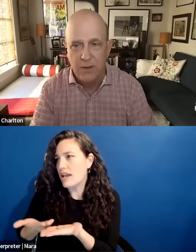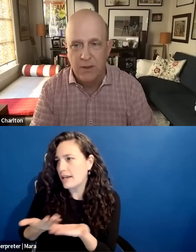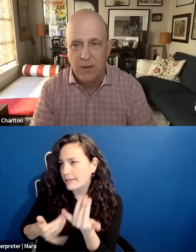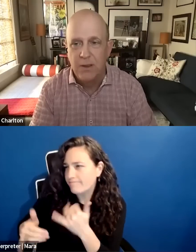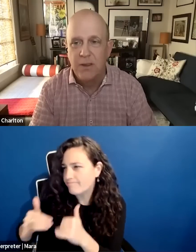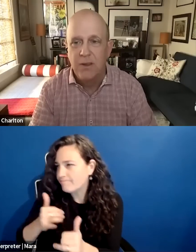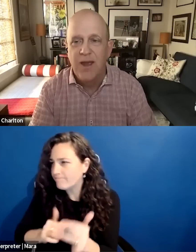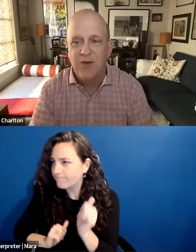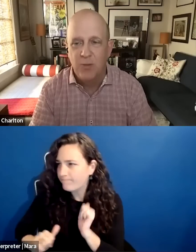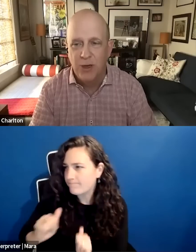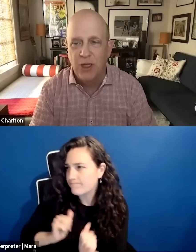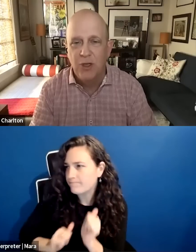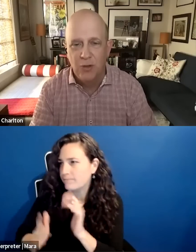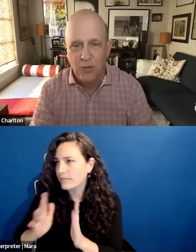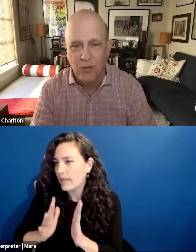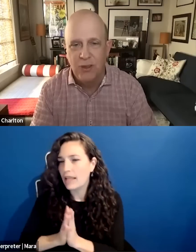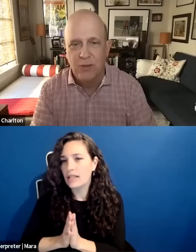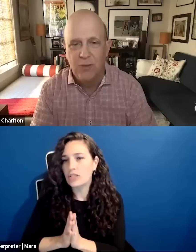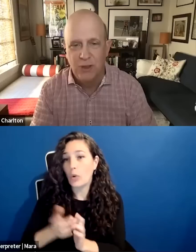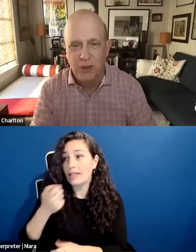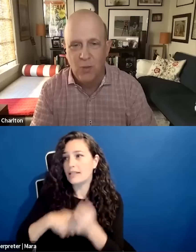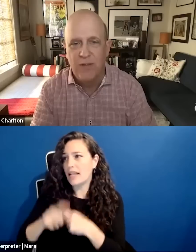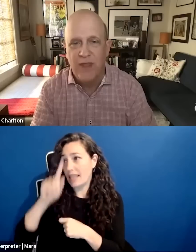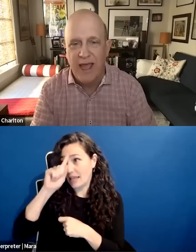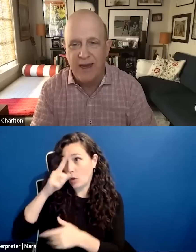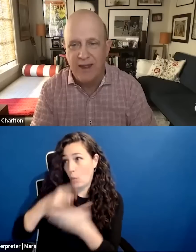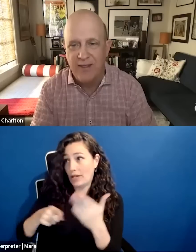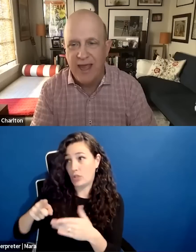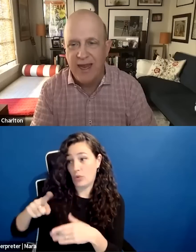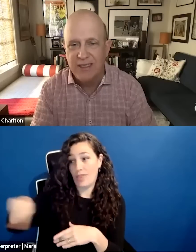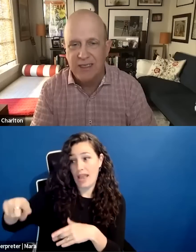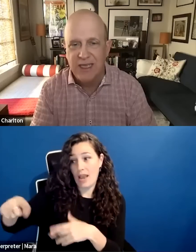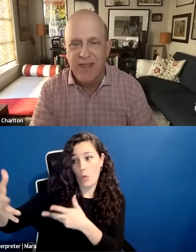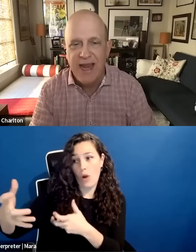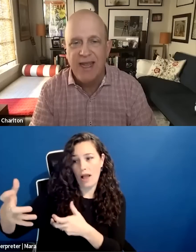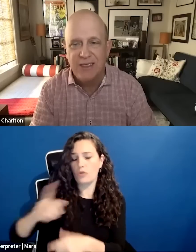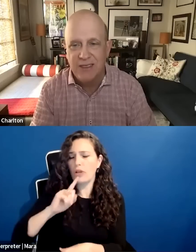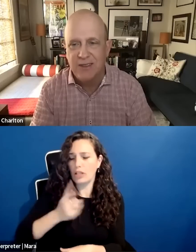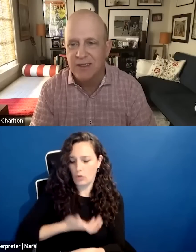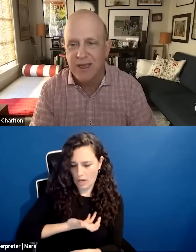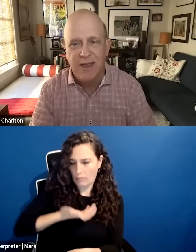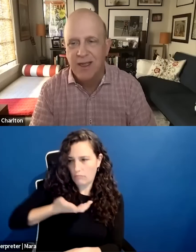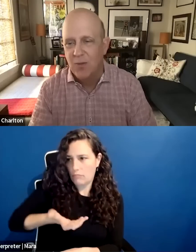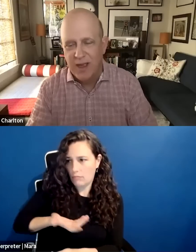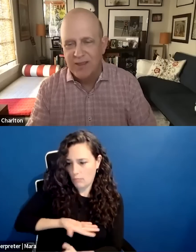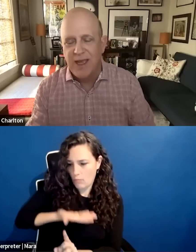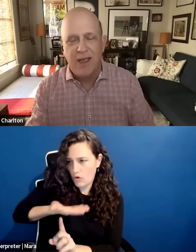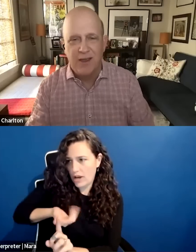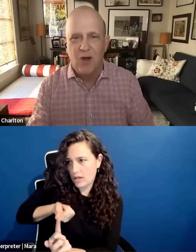you have to bring you to what that essence. And that essence, it's like they say,